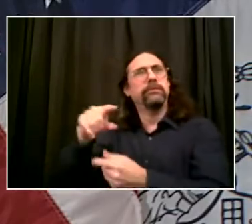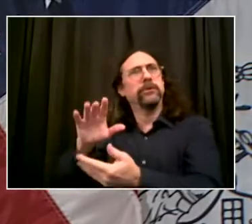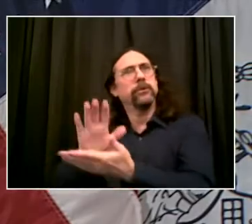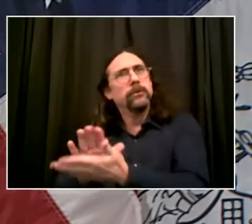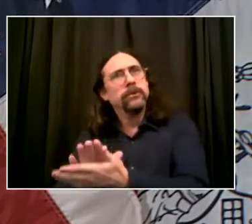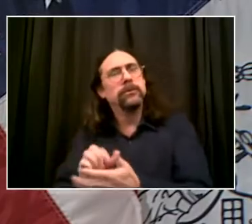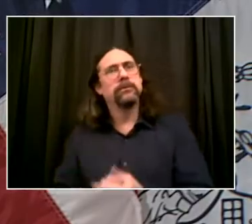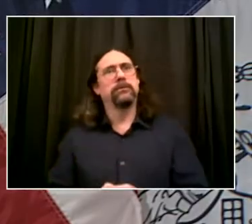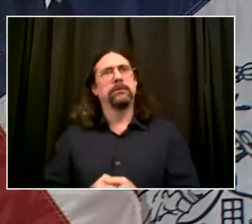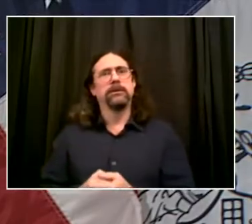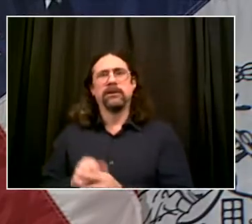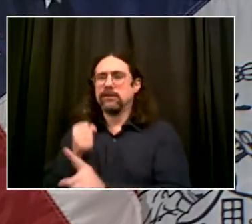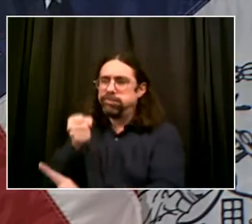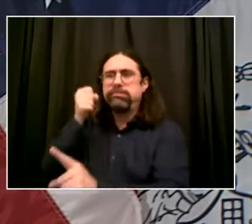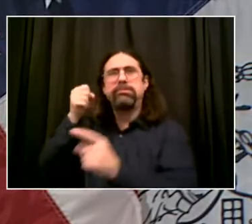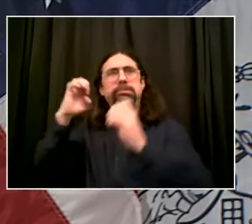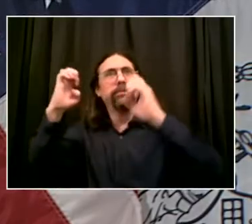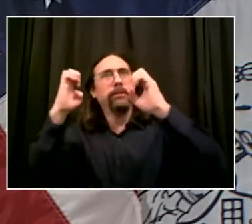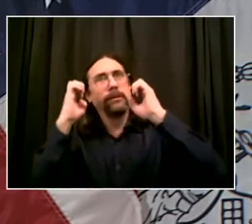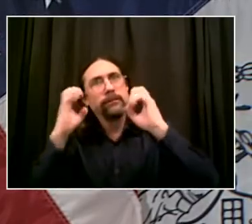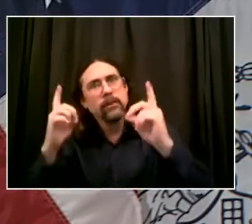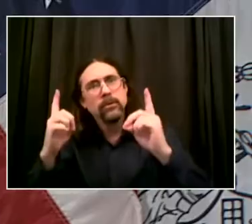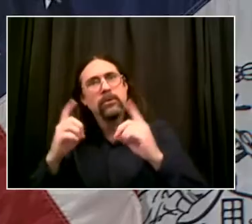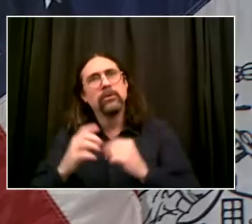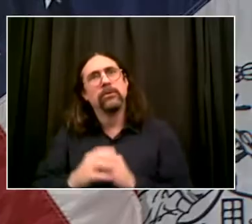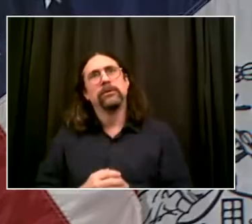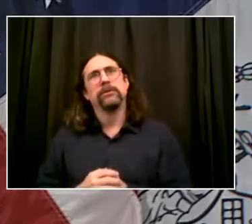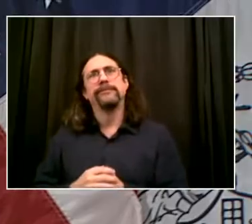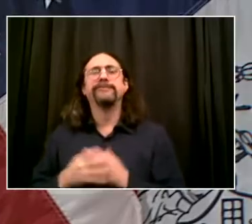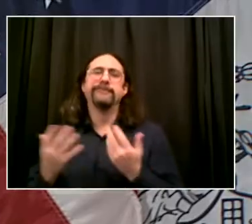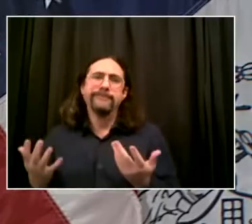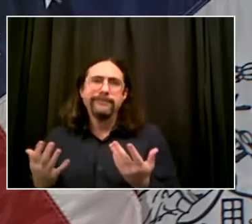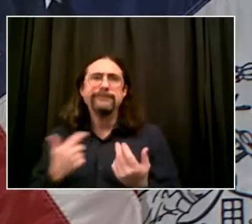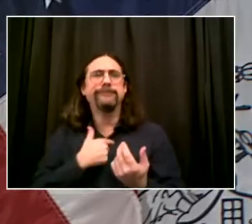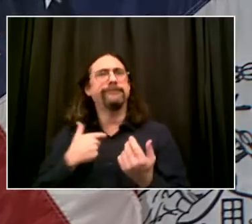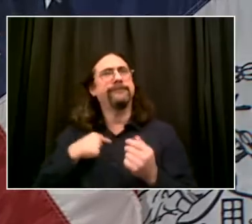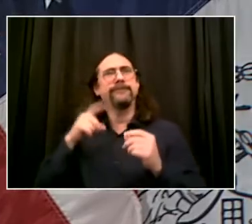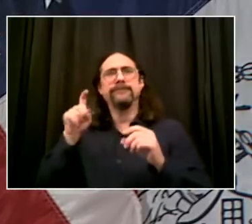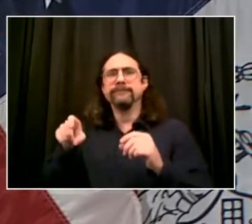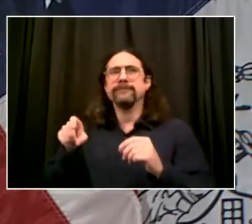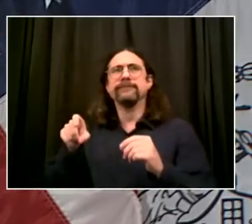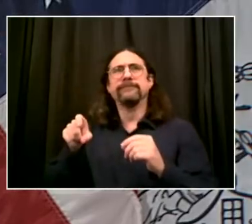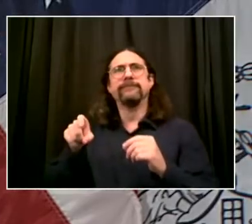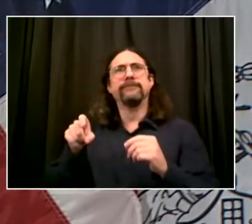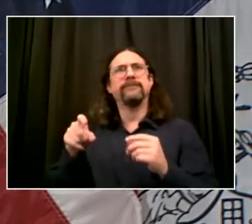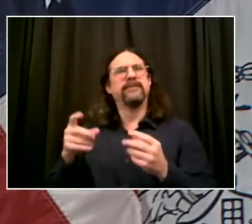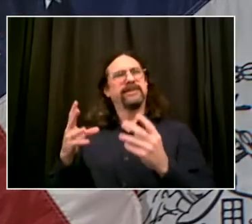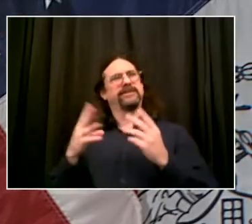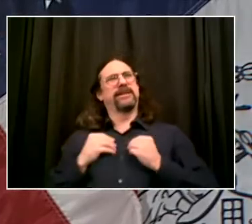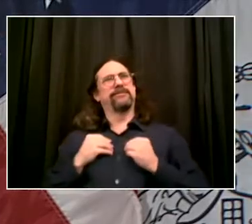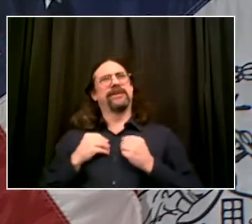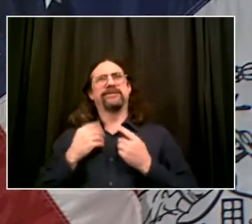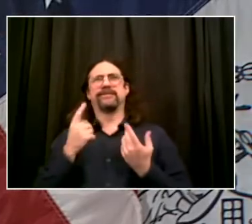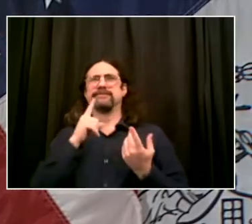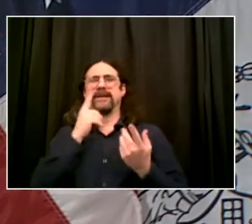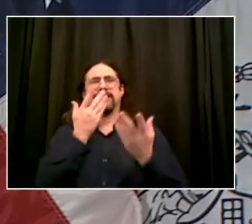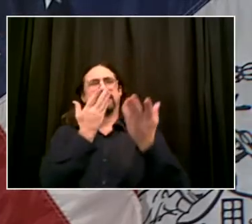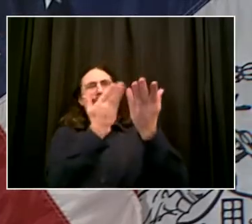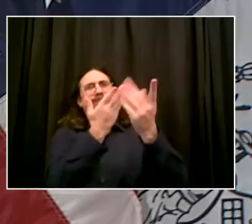THEE REIS LEARNING LOSS AHEAD AND WE HAVE TO COMPENSATE AND OVERCOME. CCARLELY THEHEE R